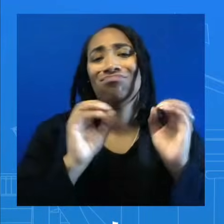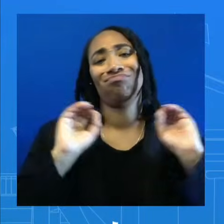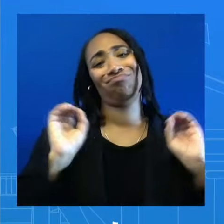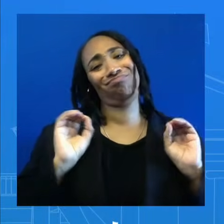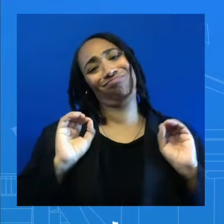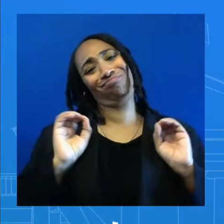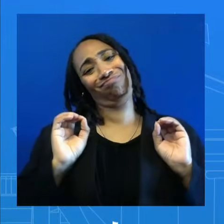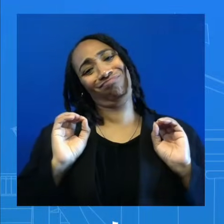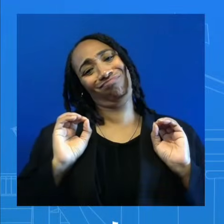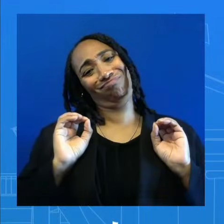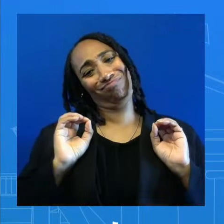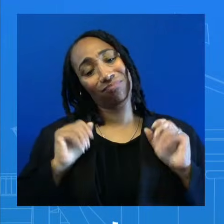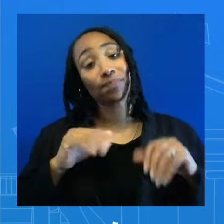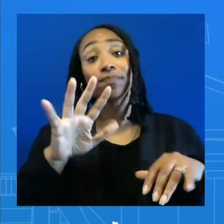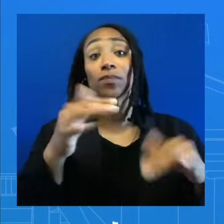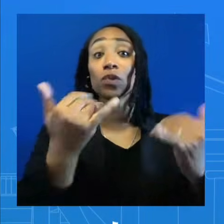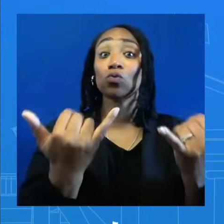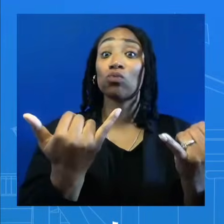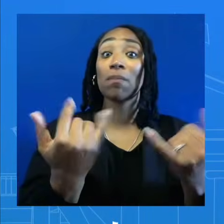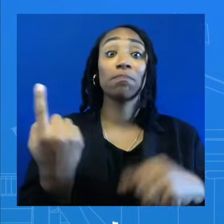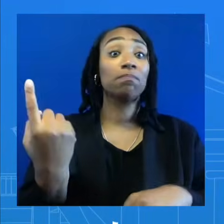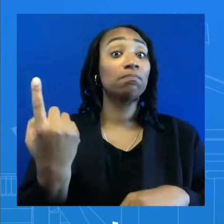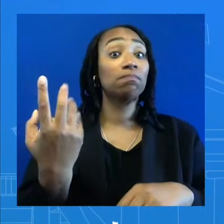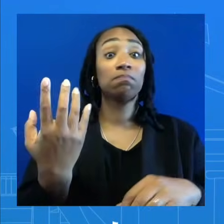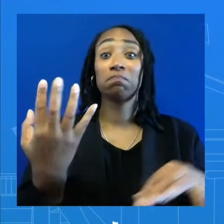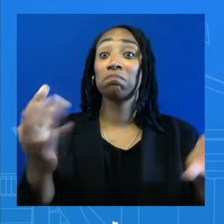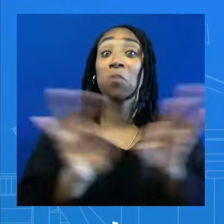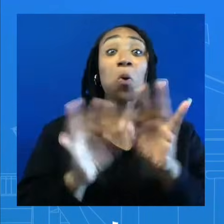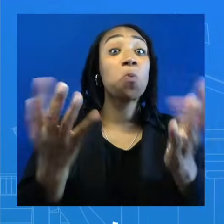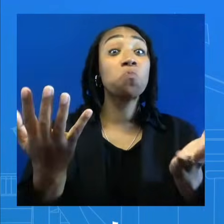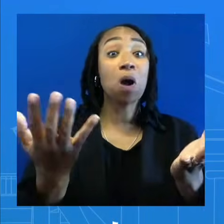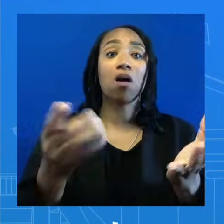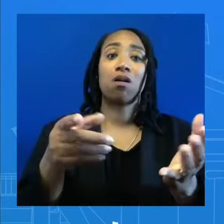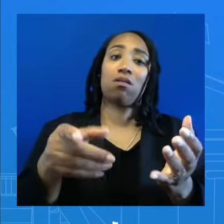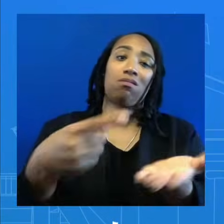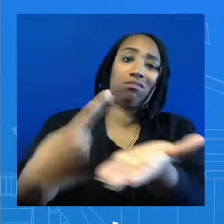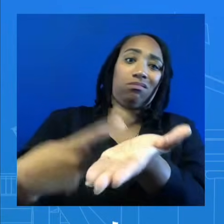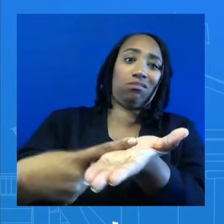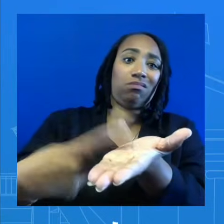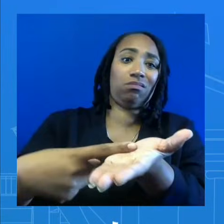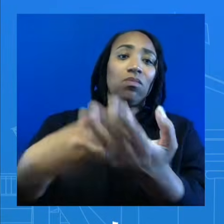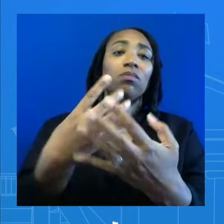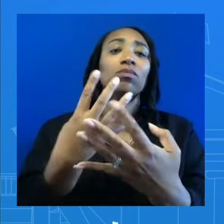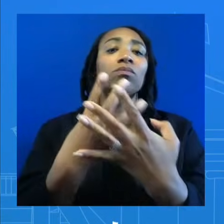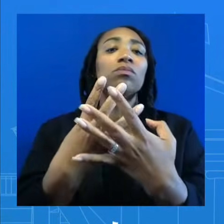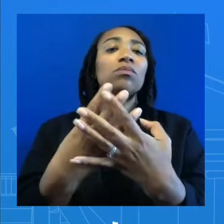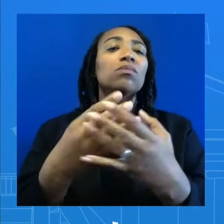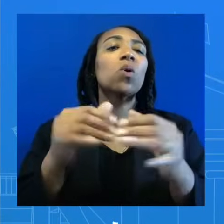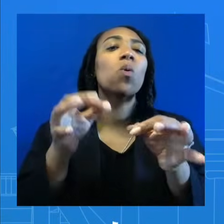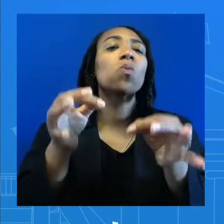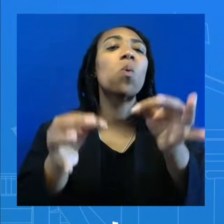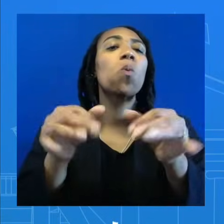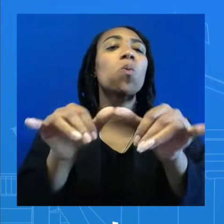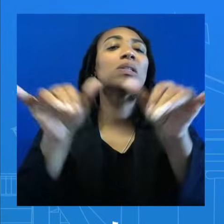as we talk about giving people who have shown that they can reintegrate into their community,